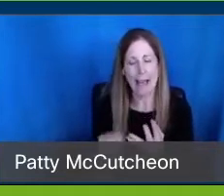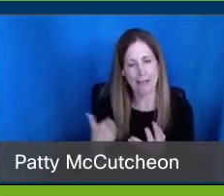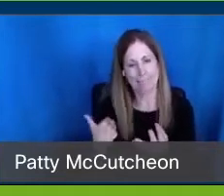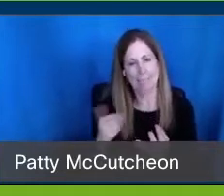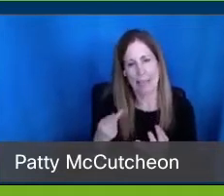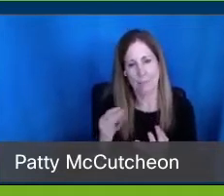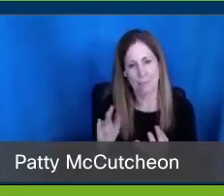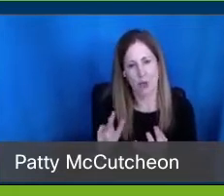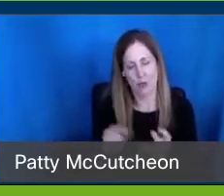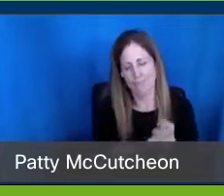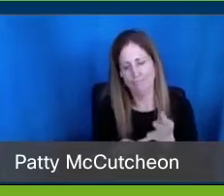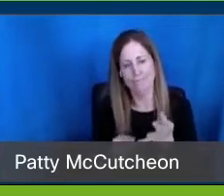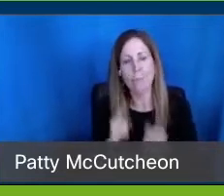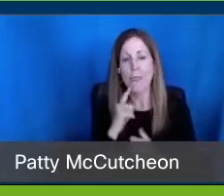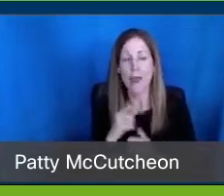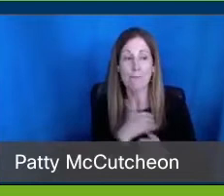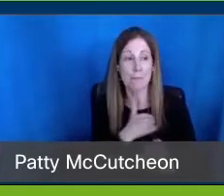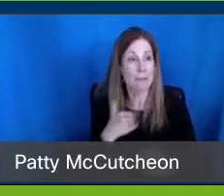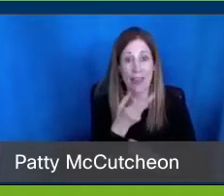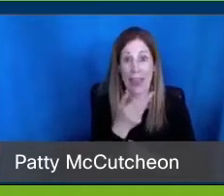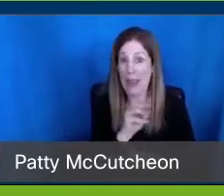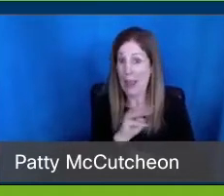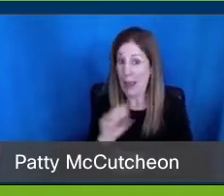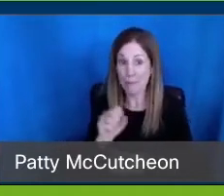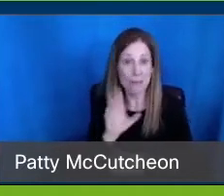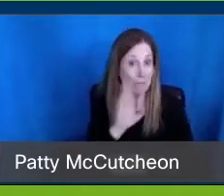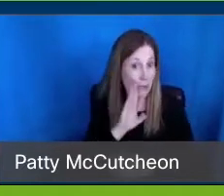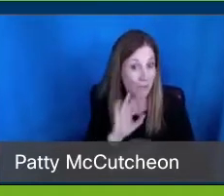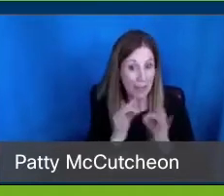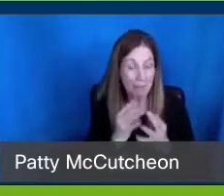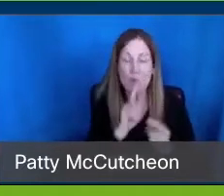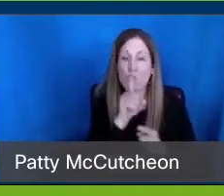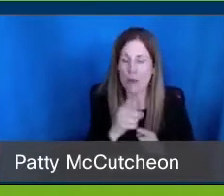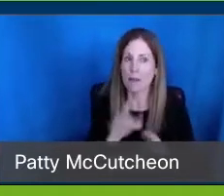members of the Hamm family really understood the importance of accessibility, especially